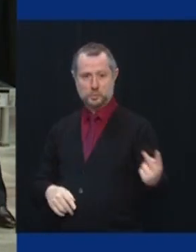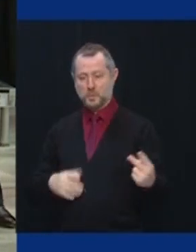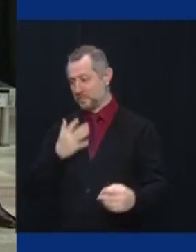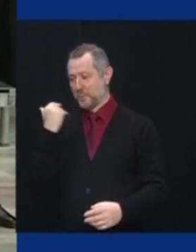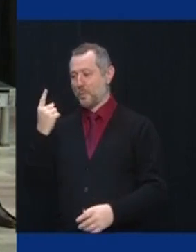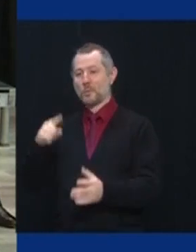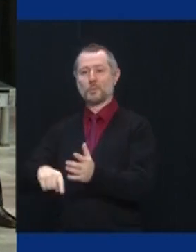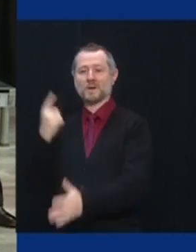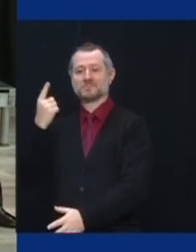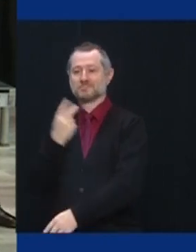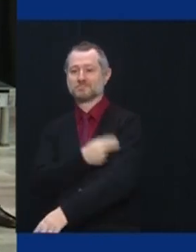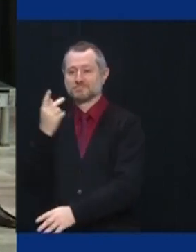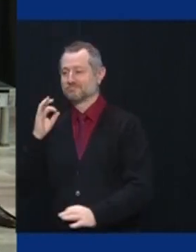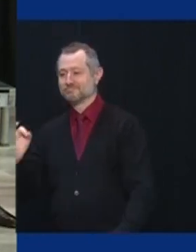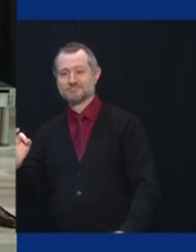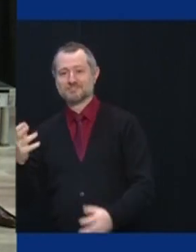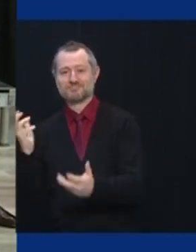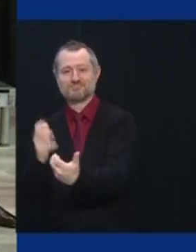SHOTS, THIS JOHNSON & JOHNSON